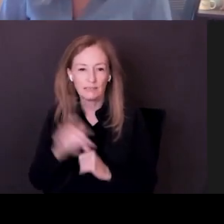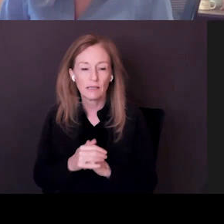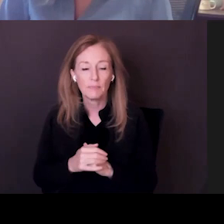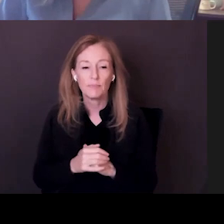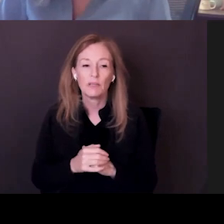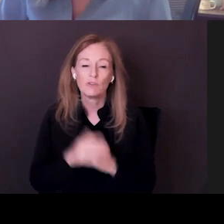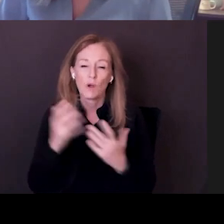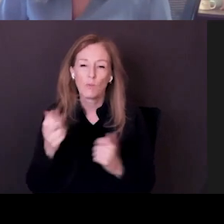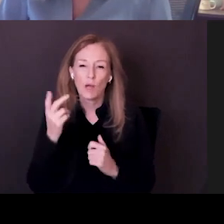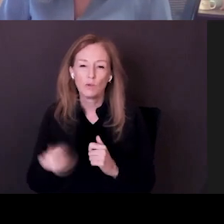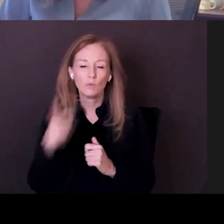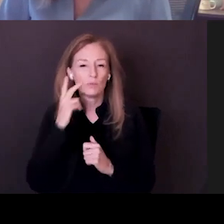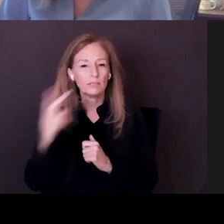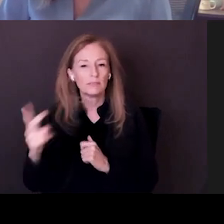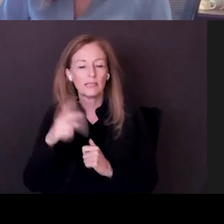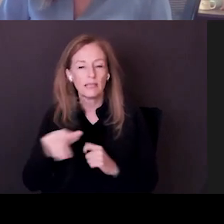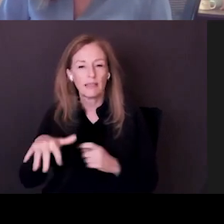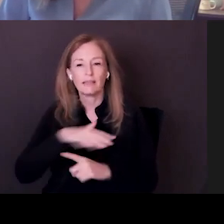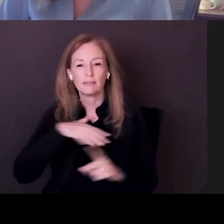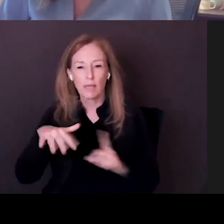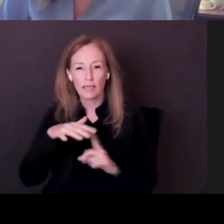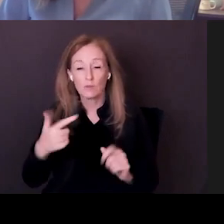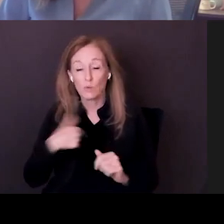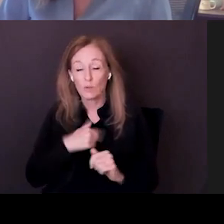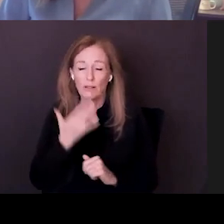LIKES LIKE. WE WERE ABLE TO WORK WITH THE CHILDREN'S HOSPITAL